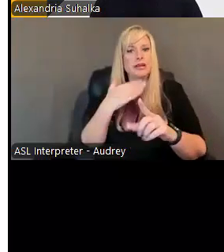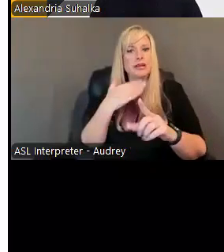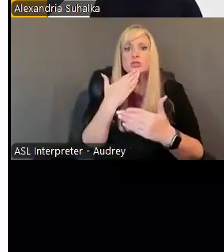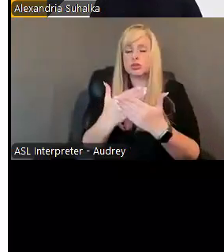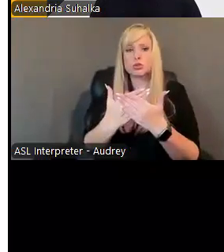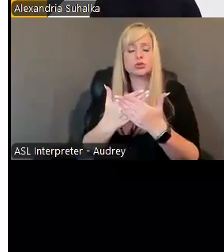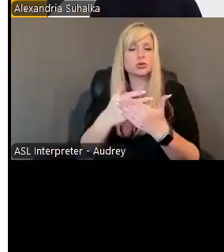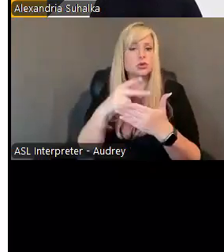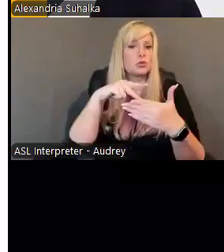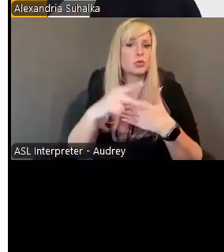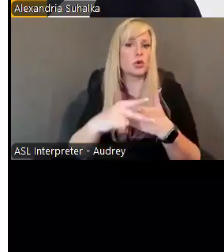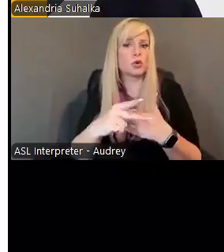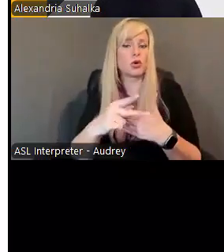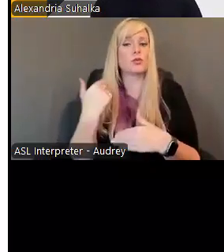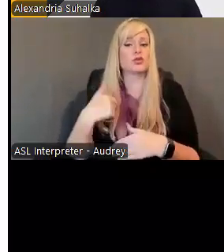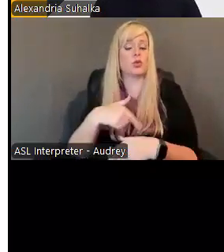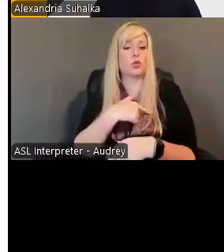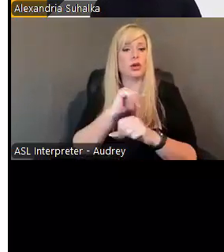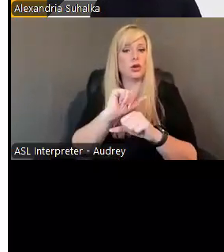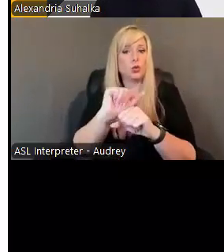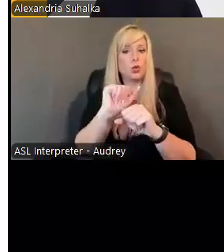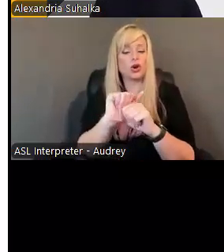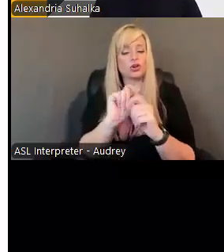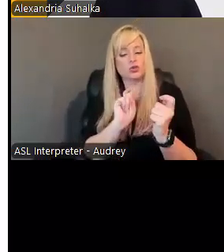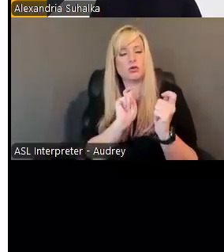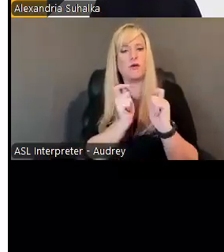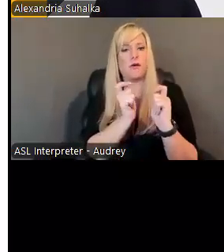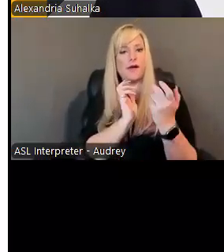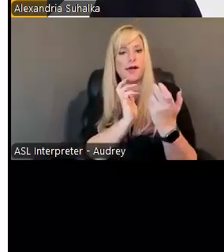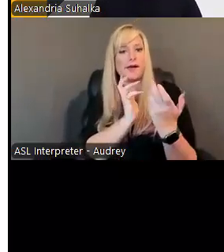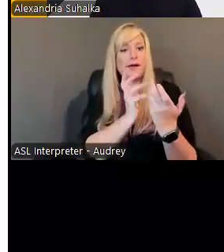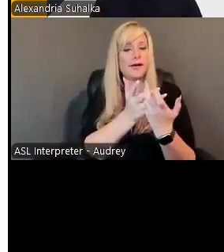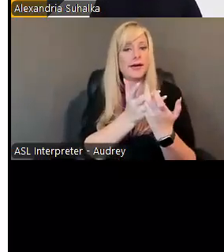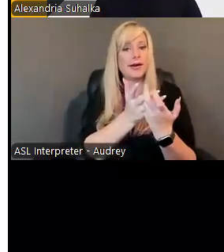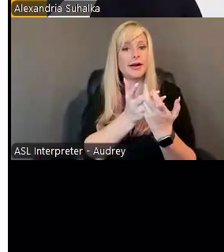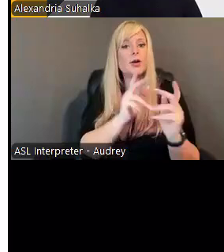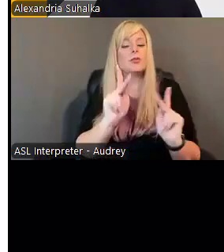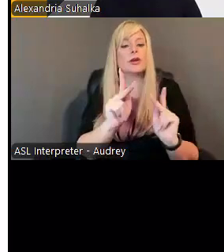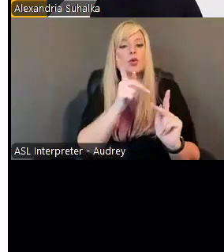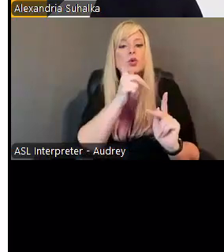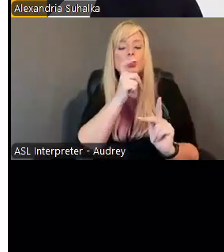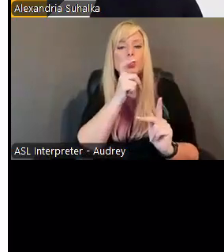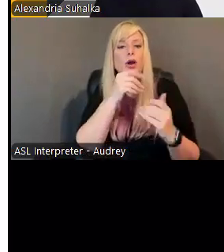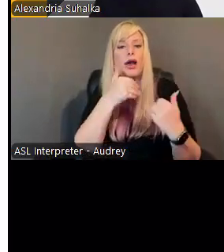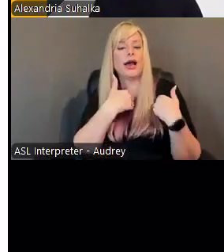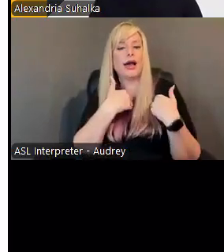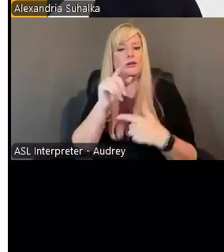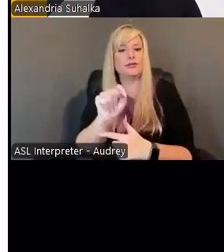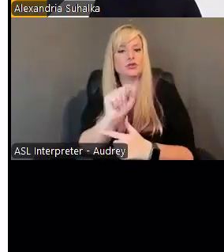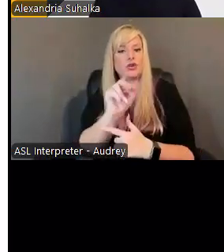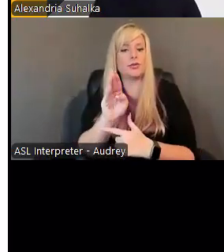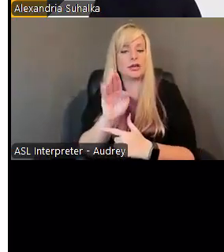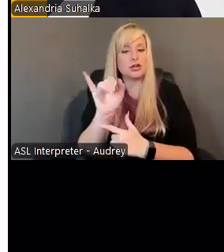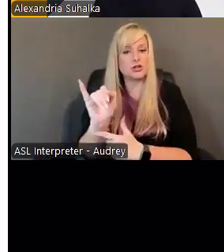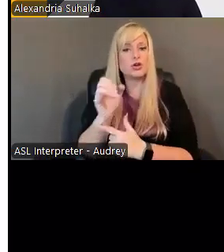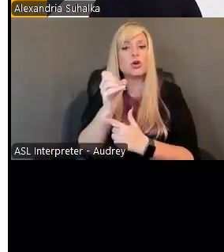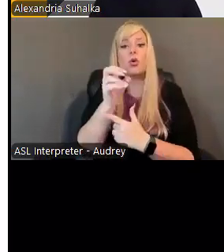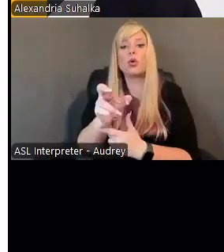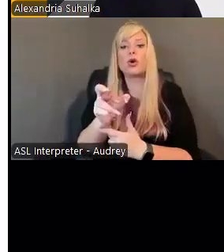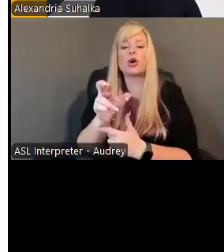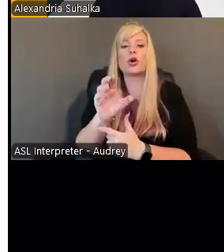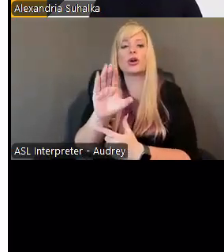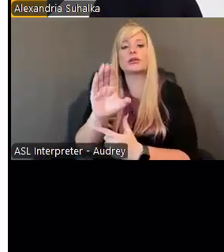and we had worked to adapt it for people who had a traumatic brain injury or a cerebral vascular